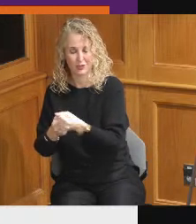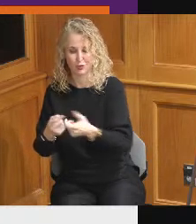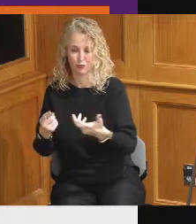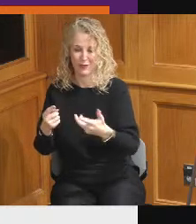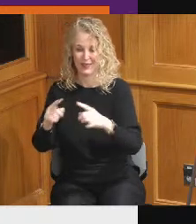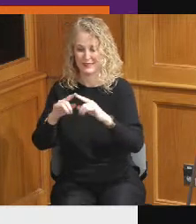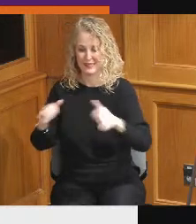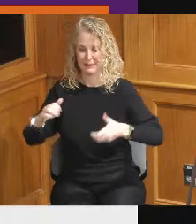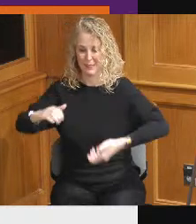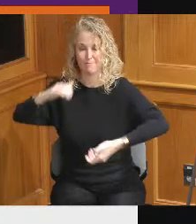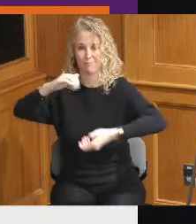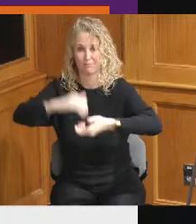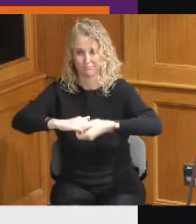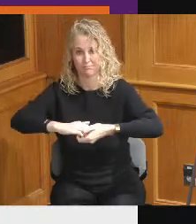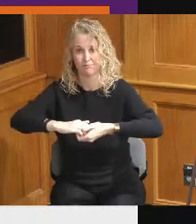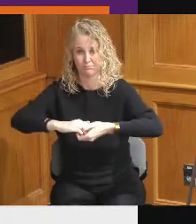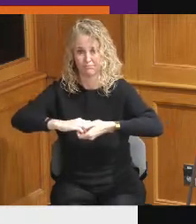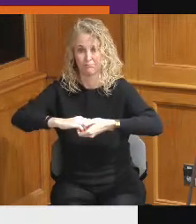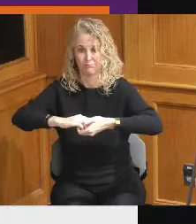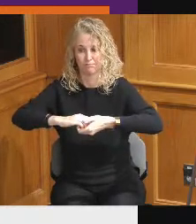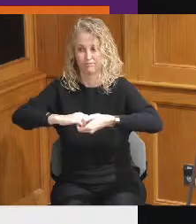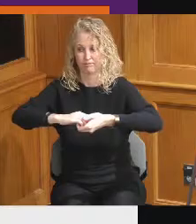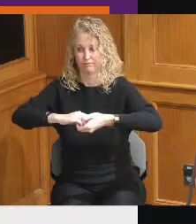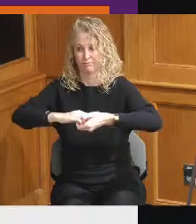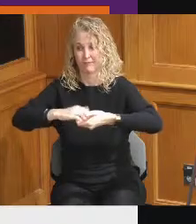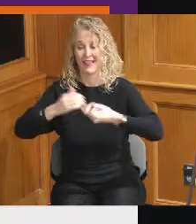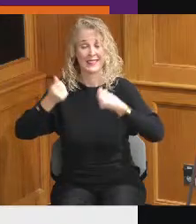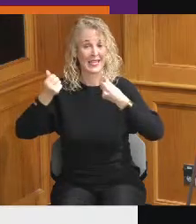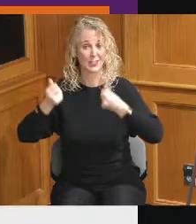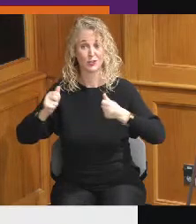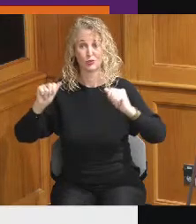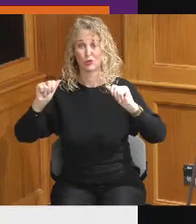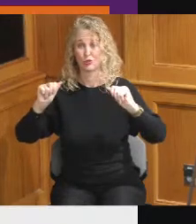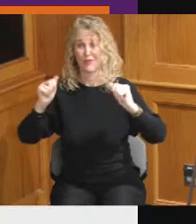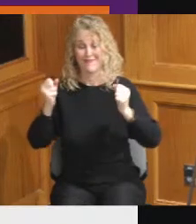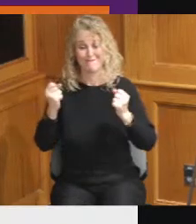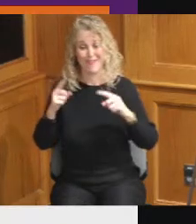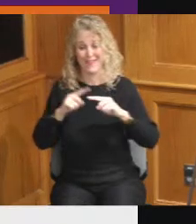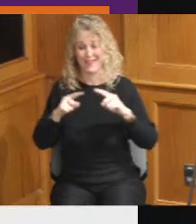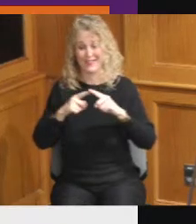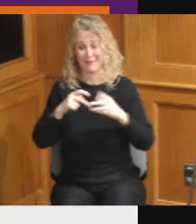long term through this and then to try to do these various different things are listed there as as we